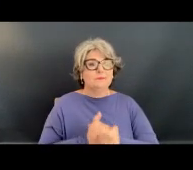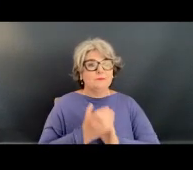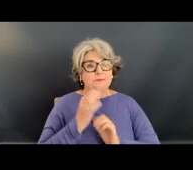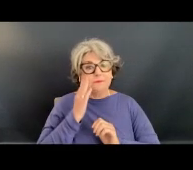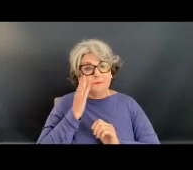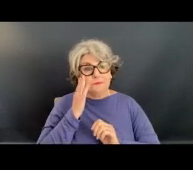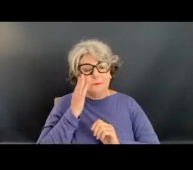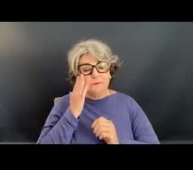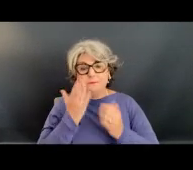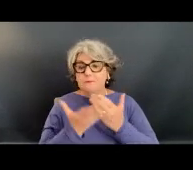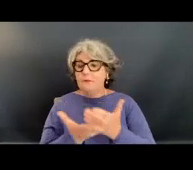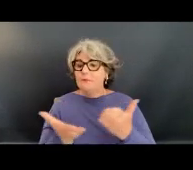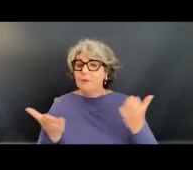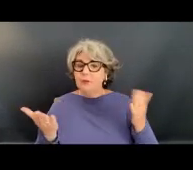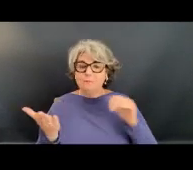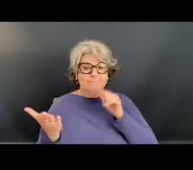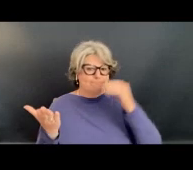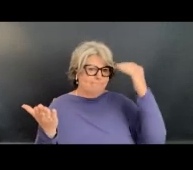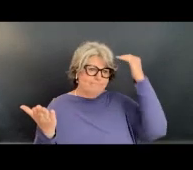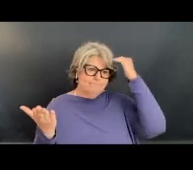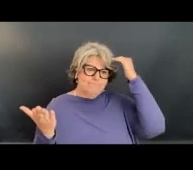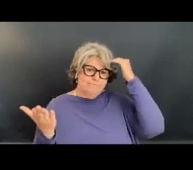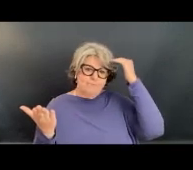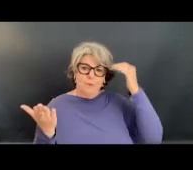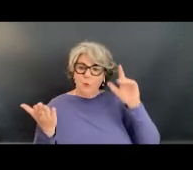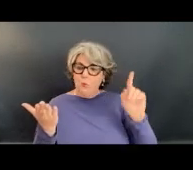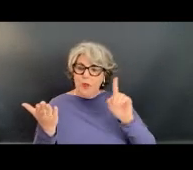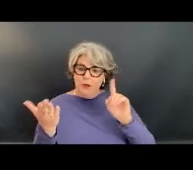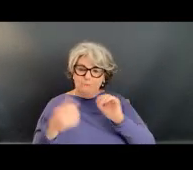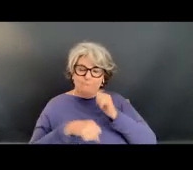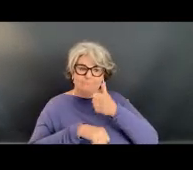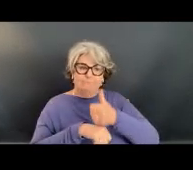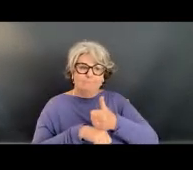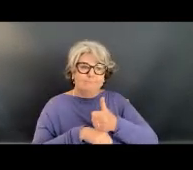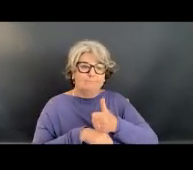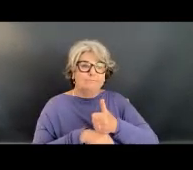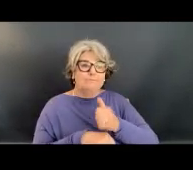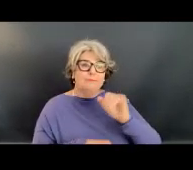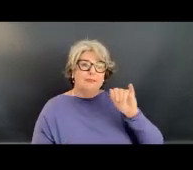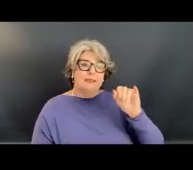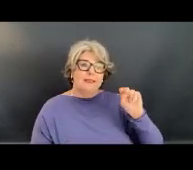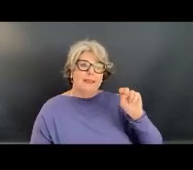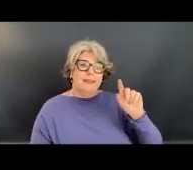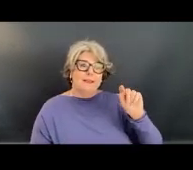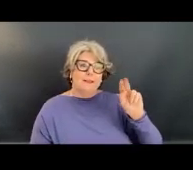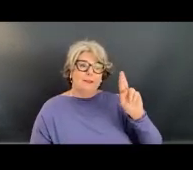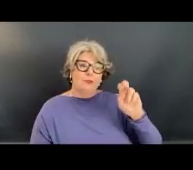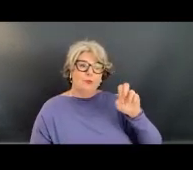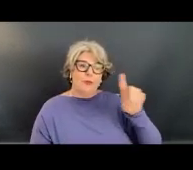So for those of you who are not familiar with where I'm located, I'm at the Intrepid Museum located in New York City on the Hudson River.